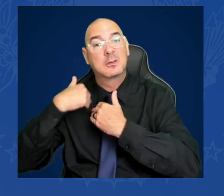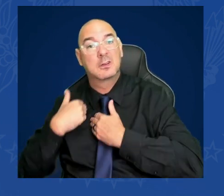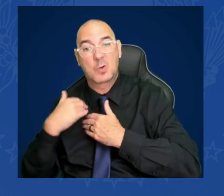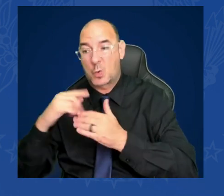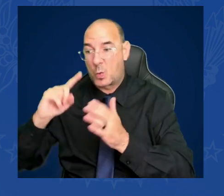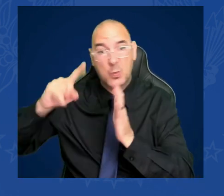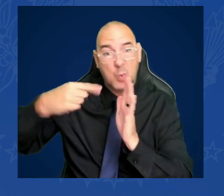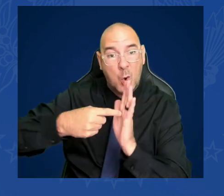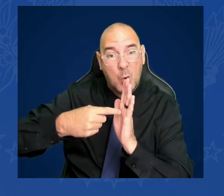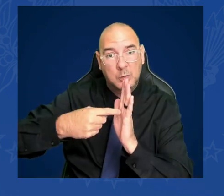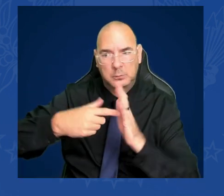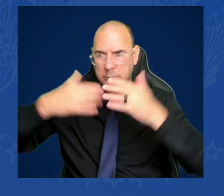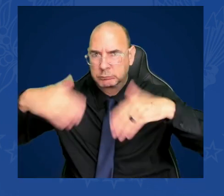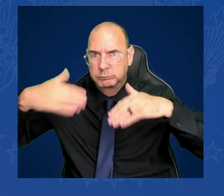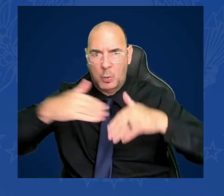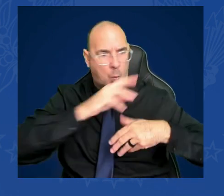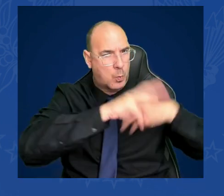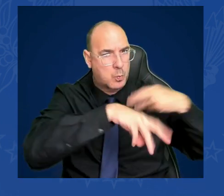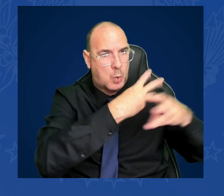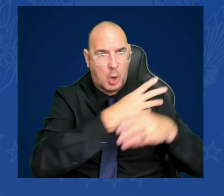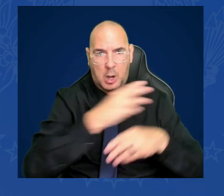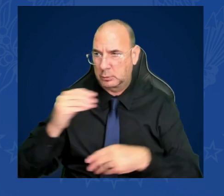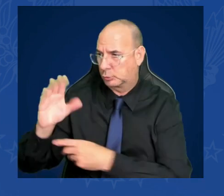and the Coast Guard is so important.